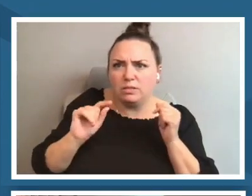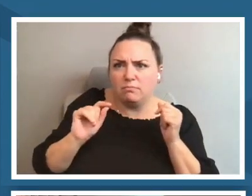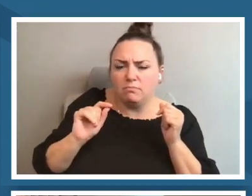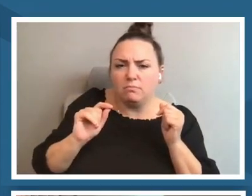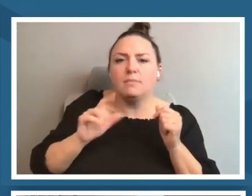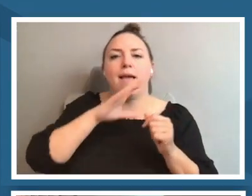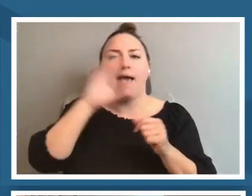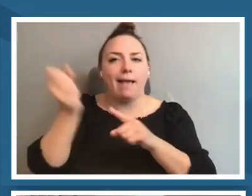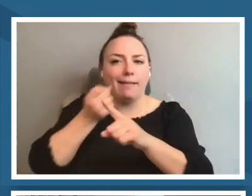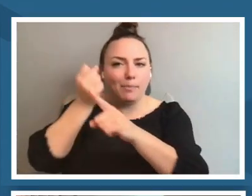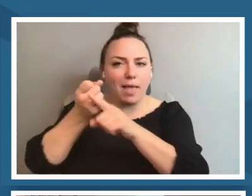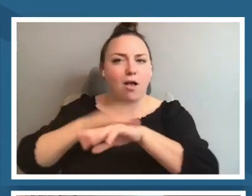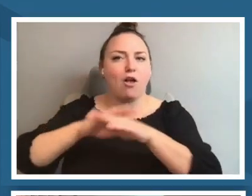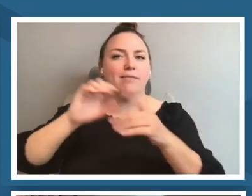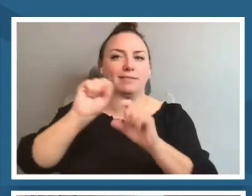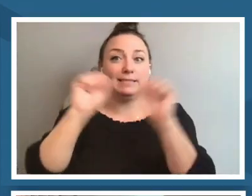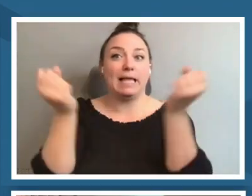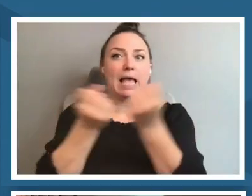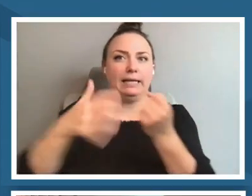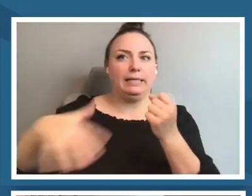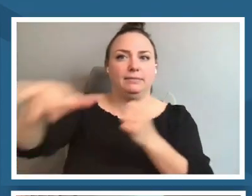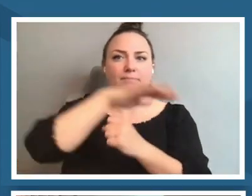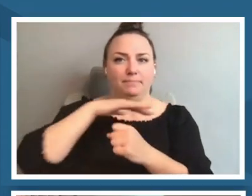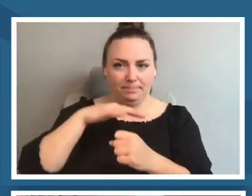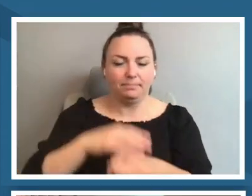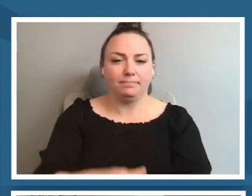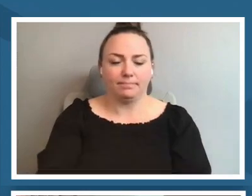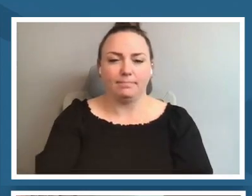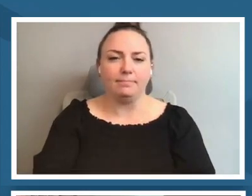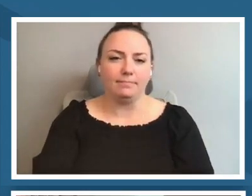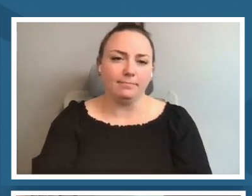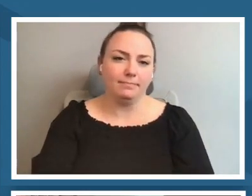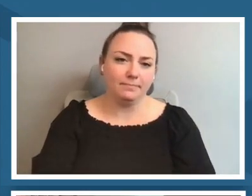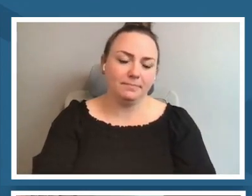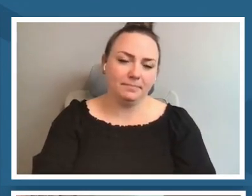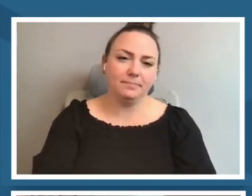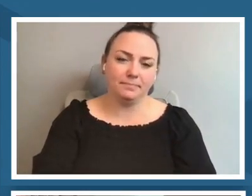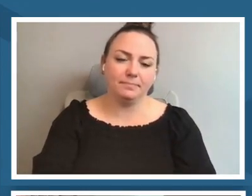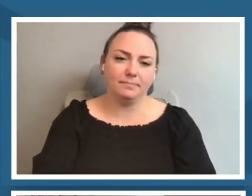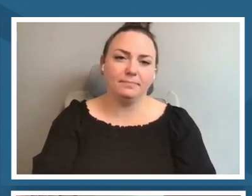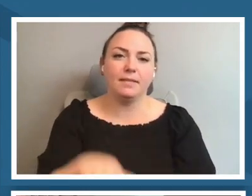as part of that um we've taken this